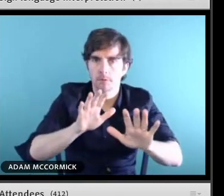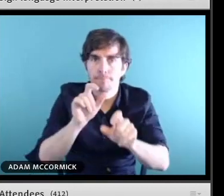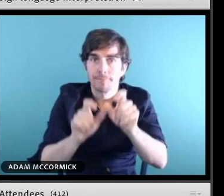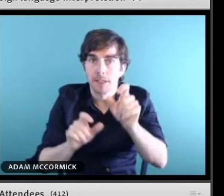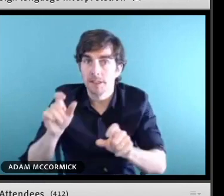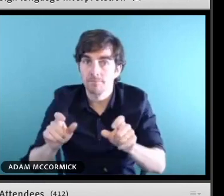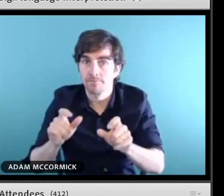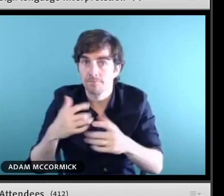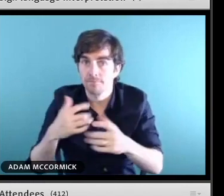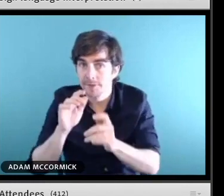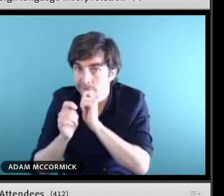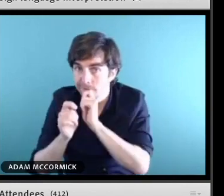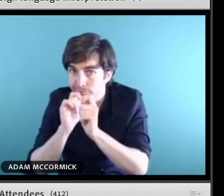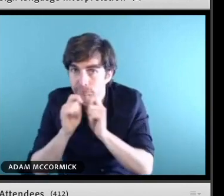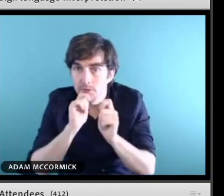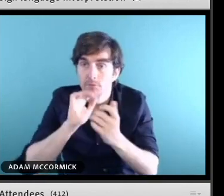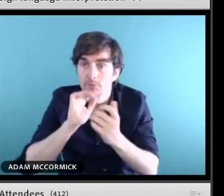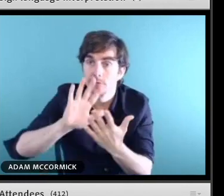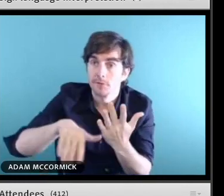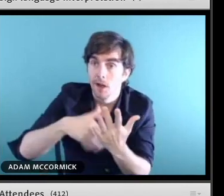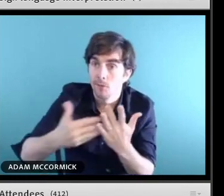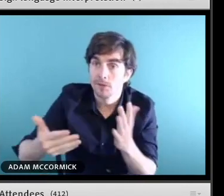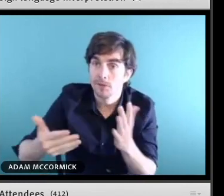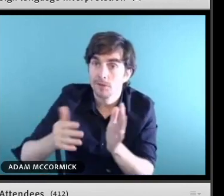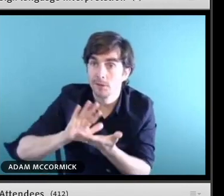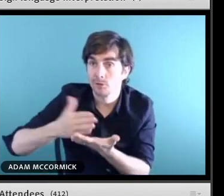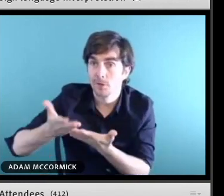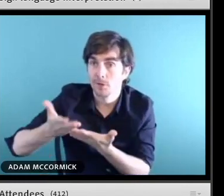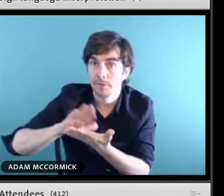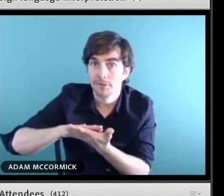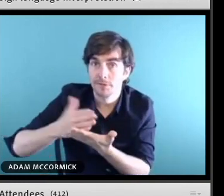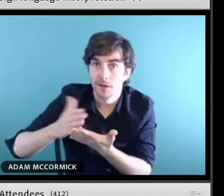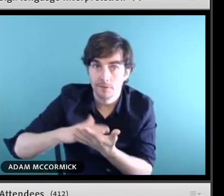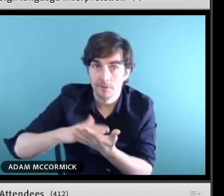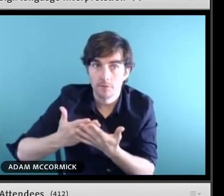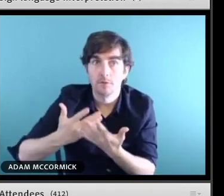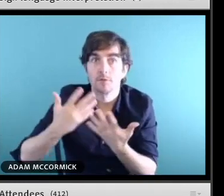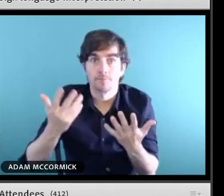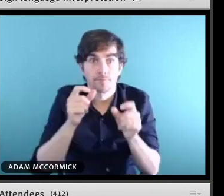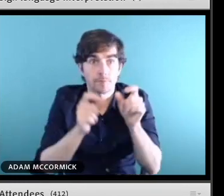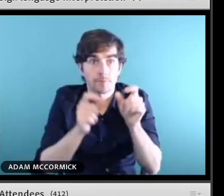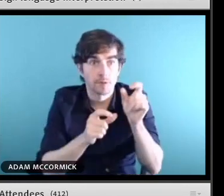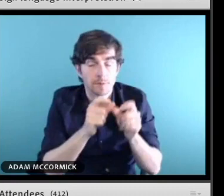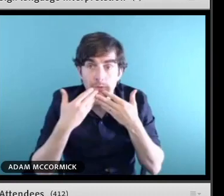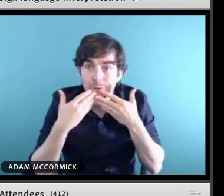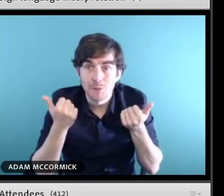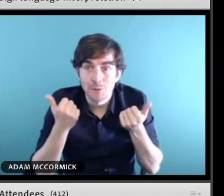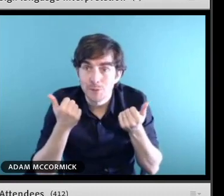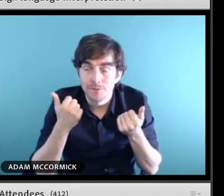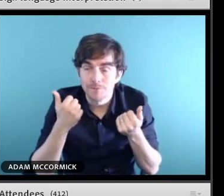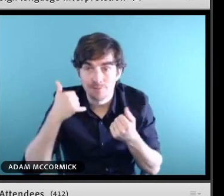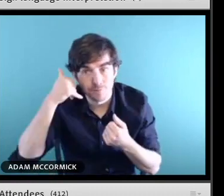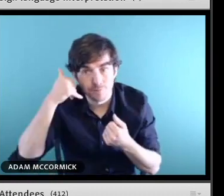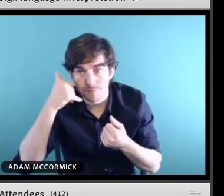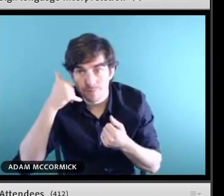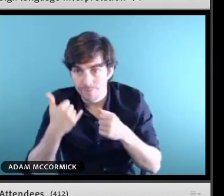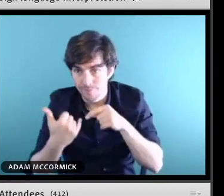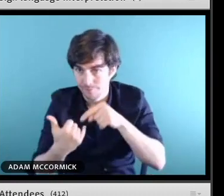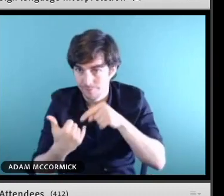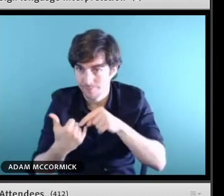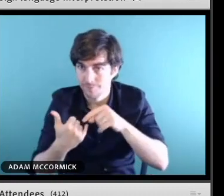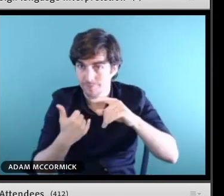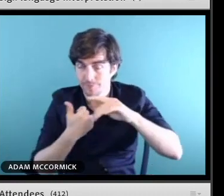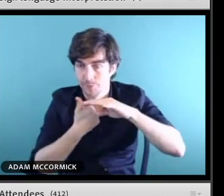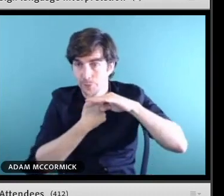and phone calls for parents. Teachers with eLearning and the list of its platform